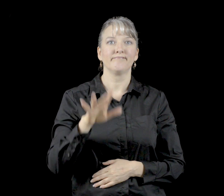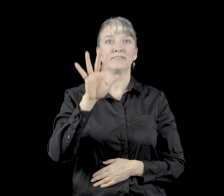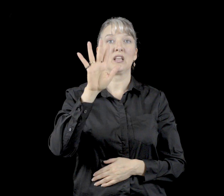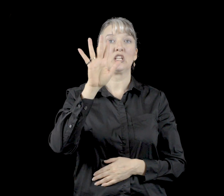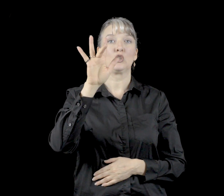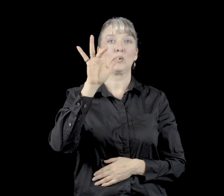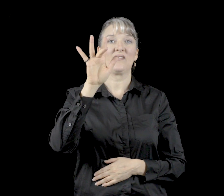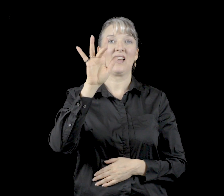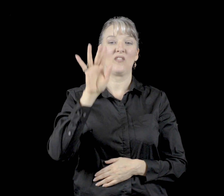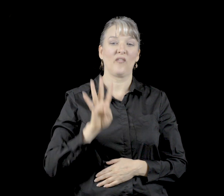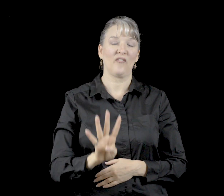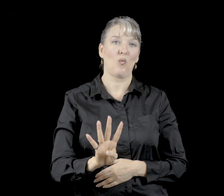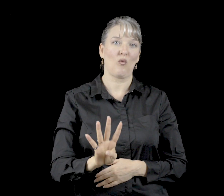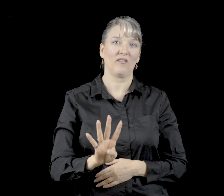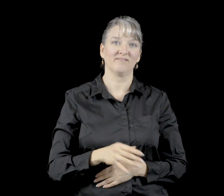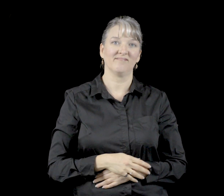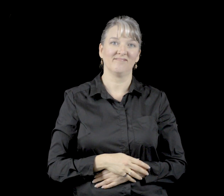25 over 4